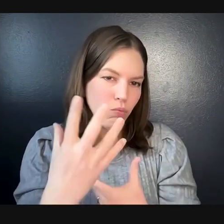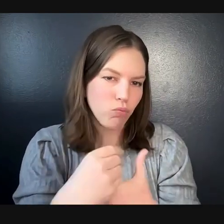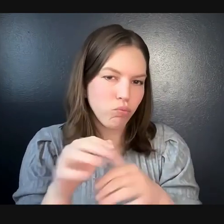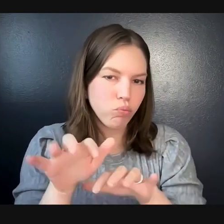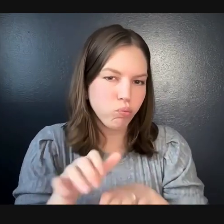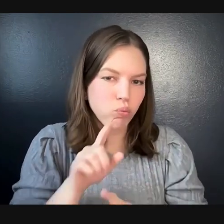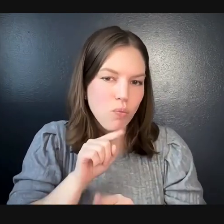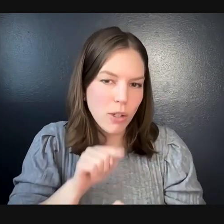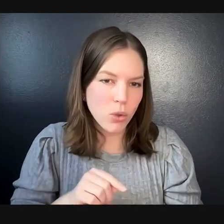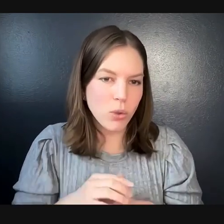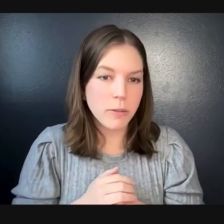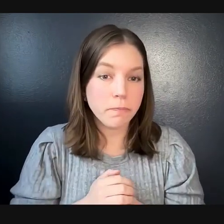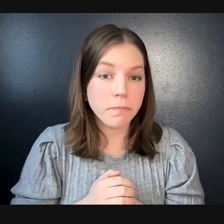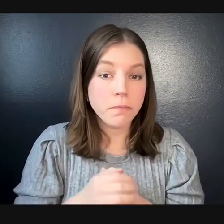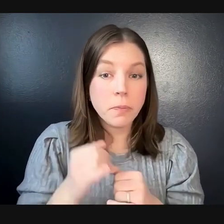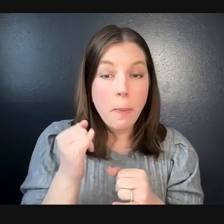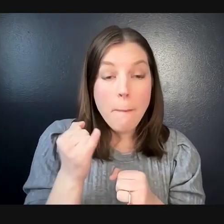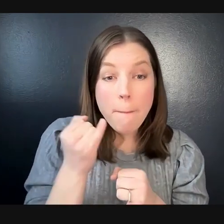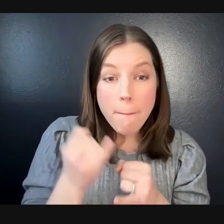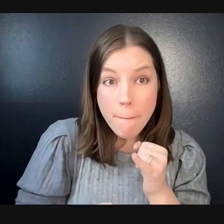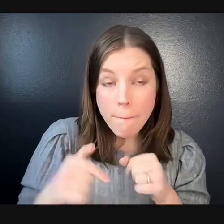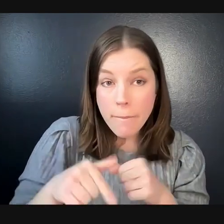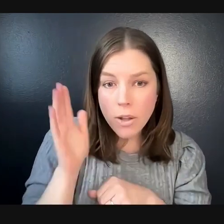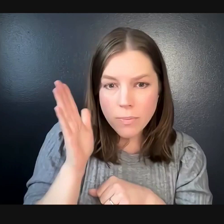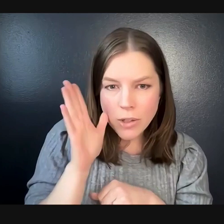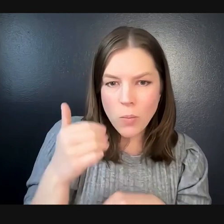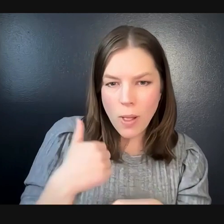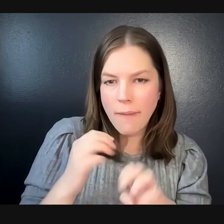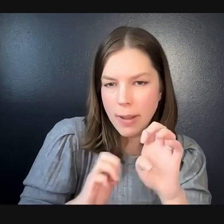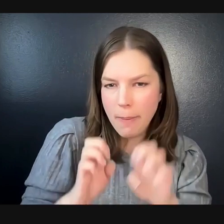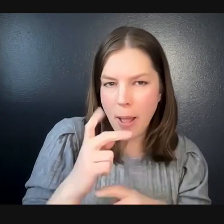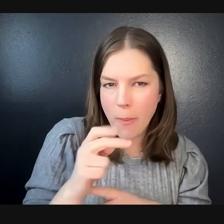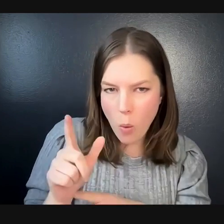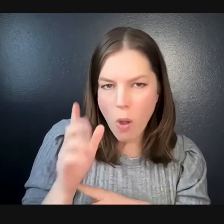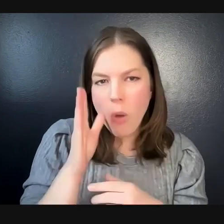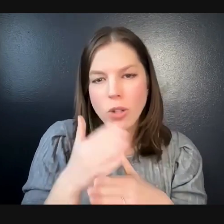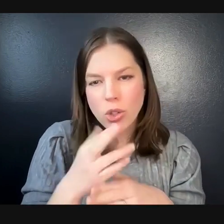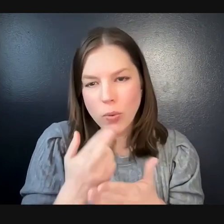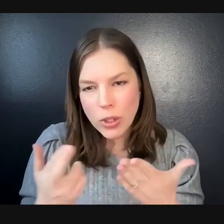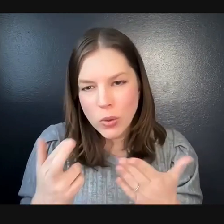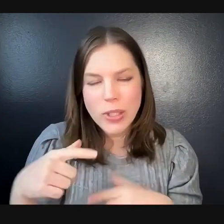Toward the end of this presentation, we will have a poll that we will ask you to answer.